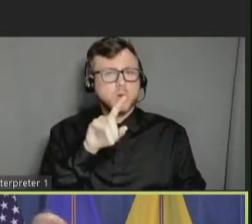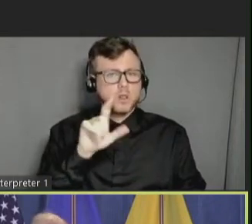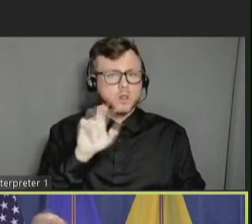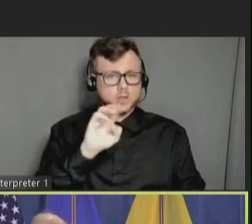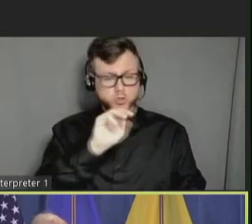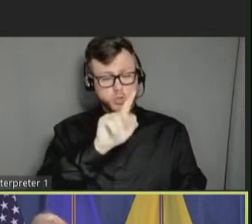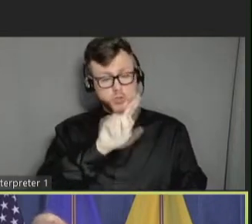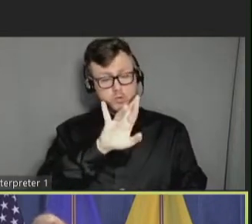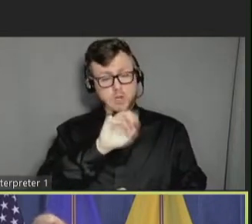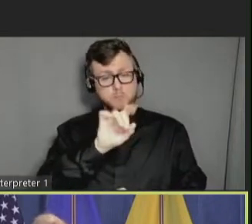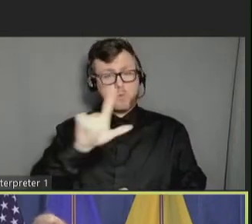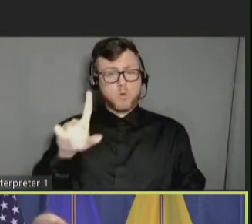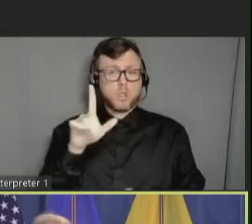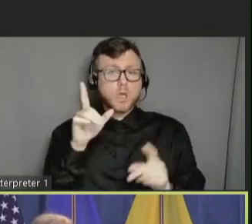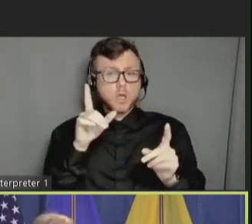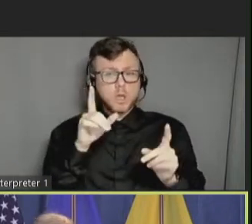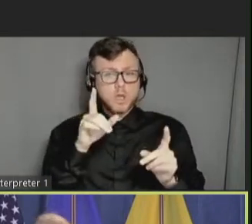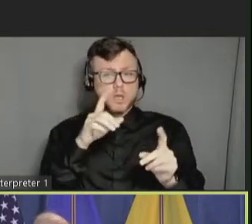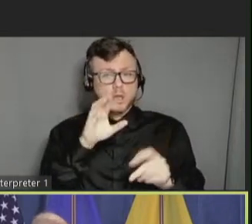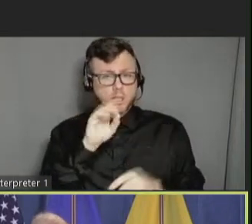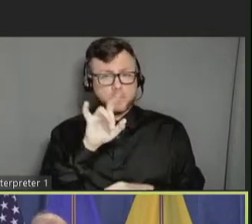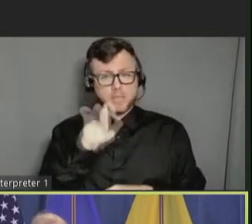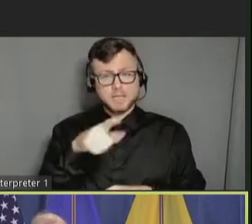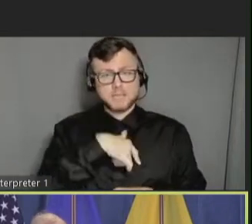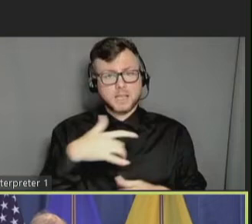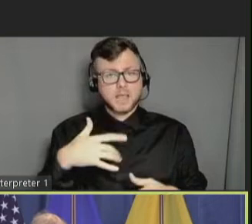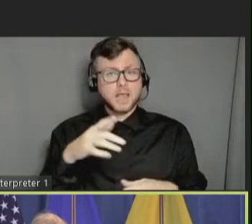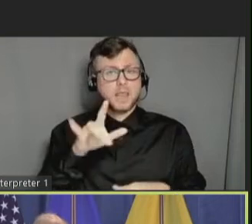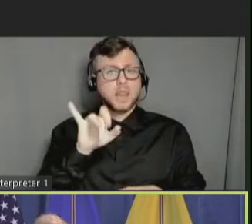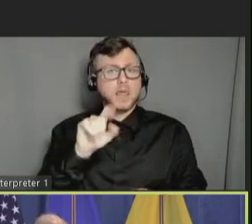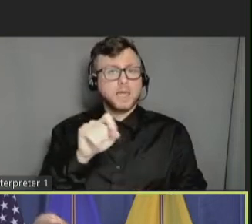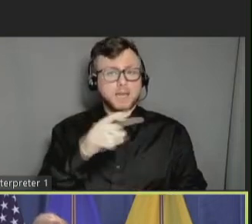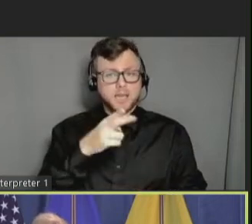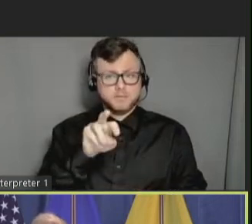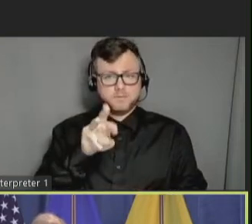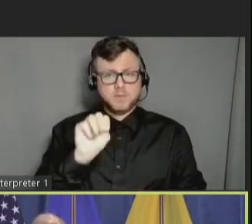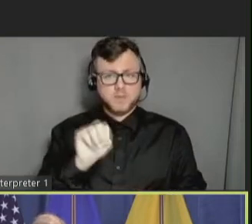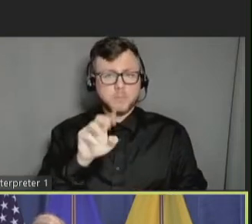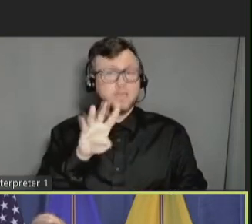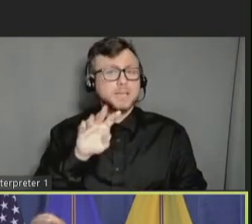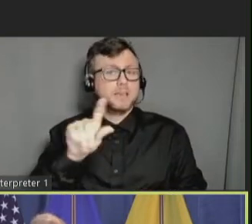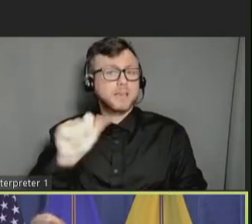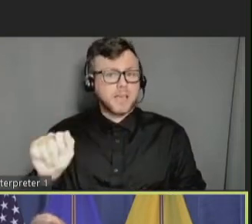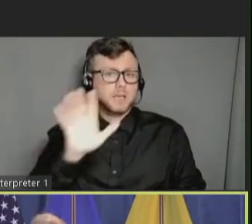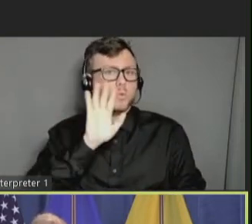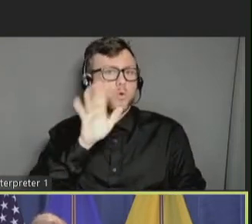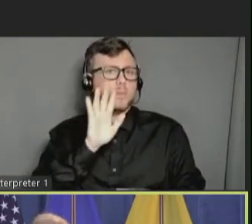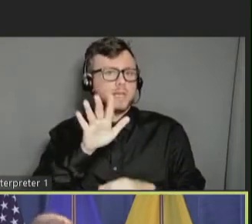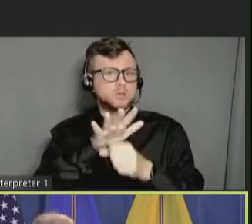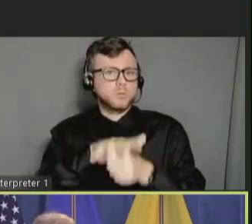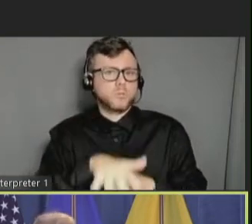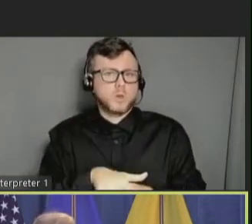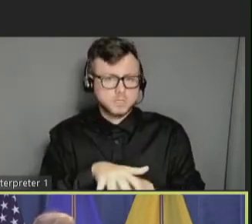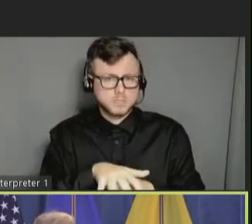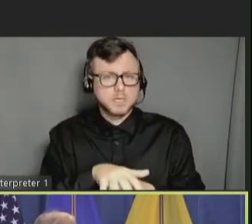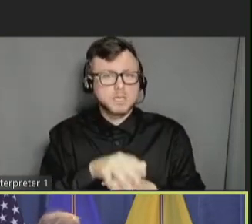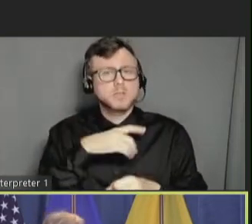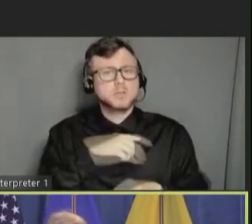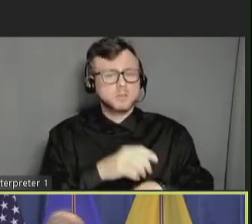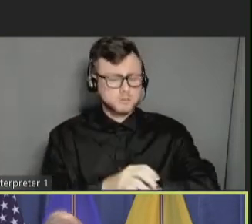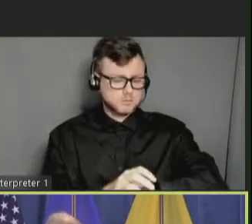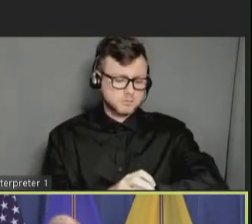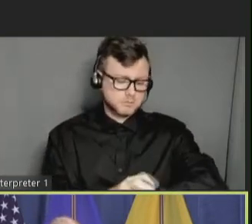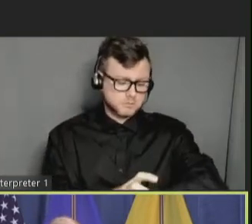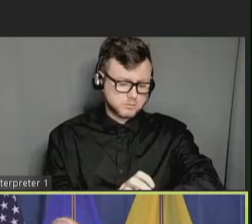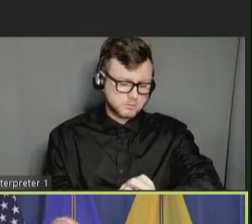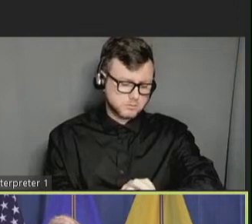and BTLA -- sorry, yeah, BTLA is suppressed, then inhibition prevails. But gD does -- it